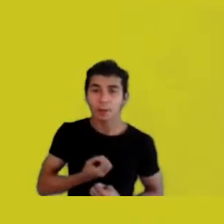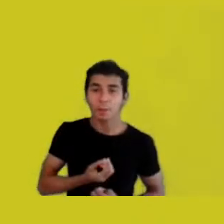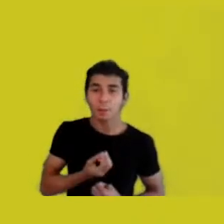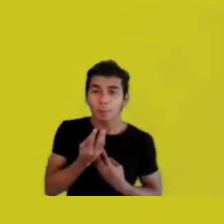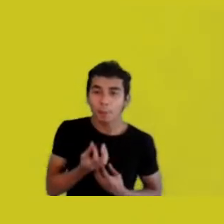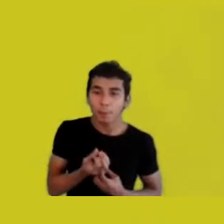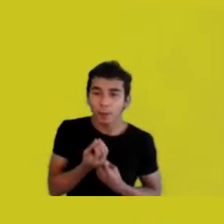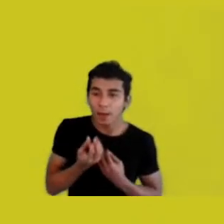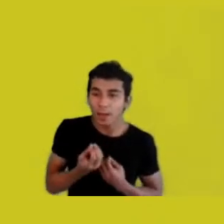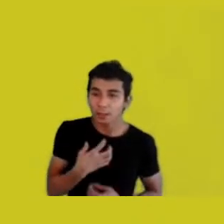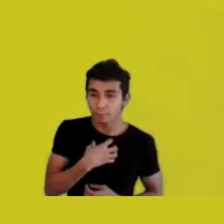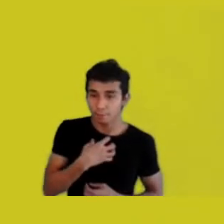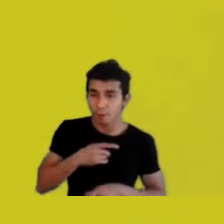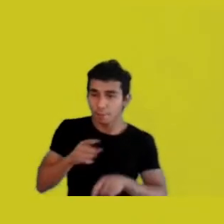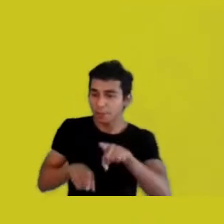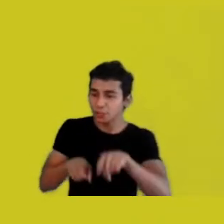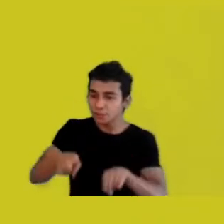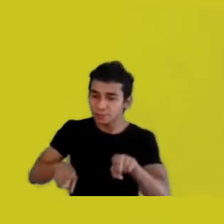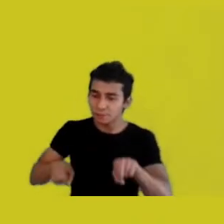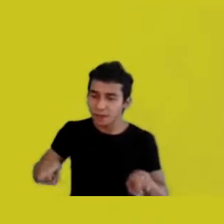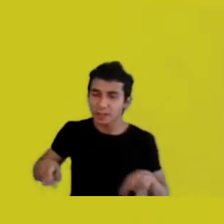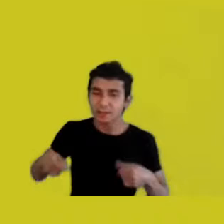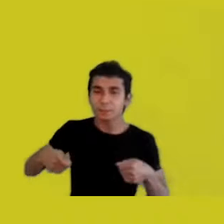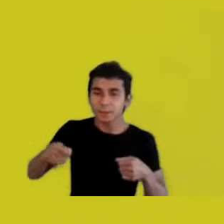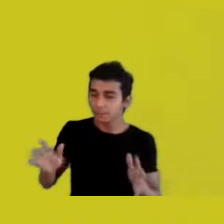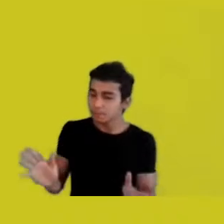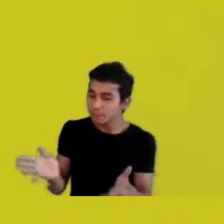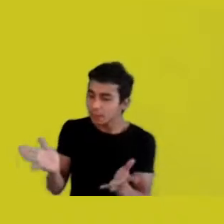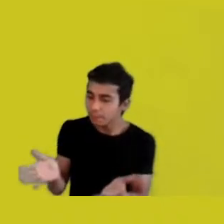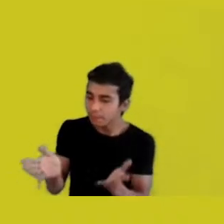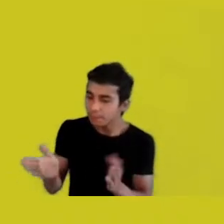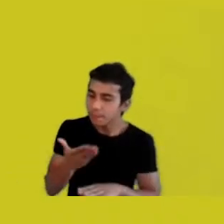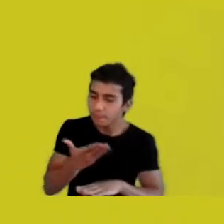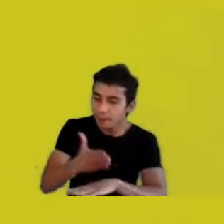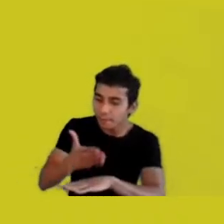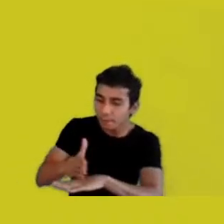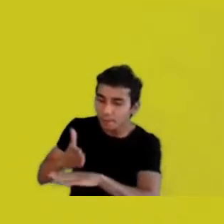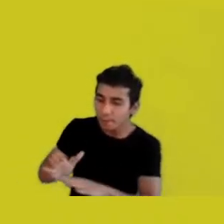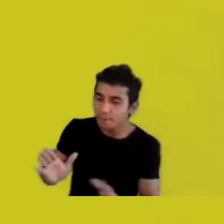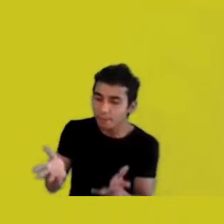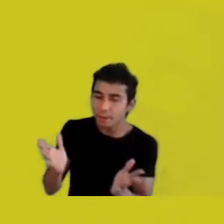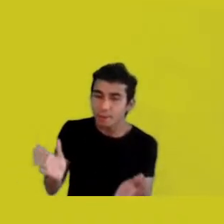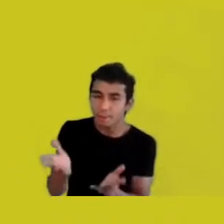and twisting, turning, revolving